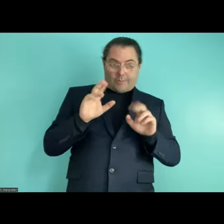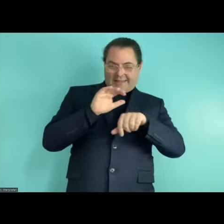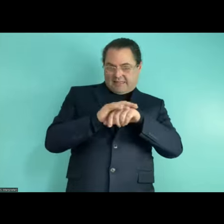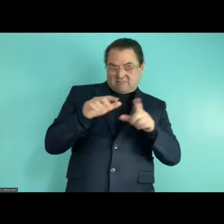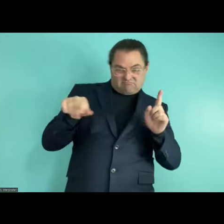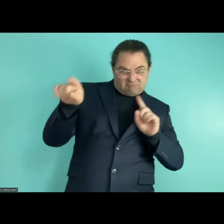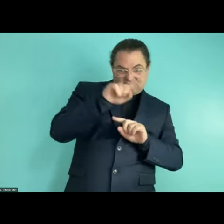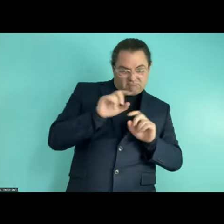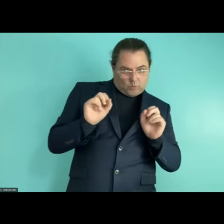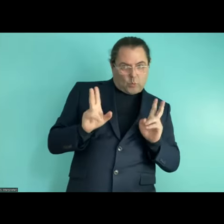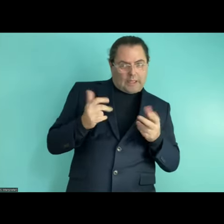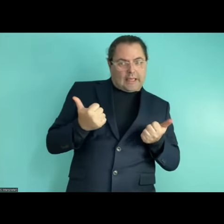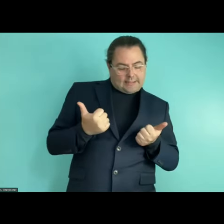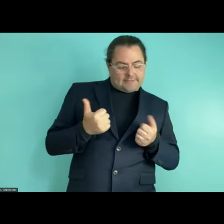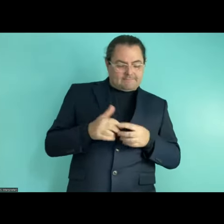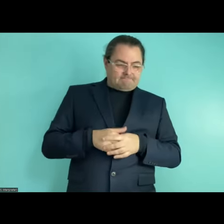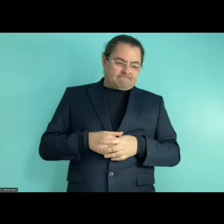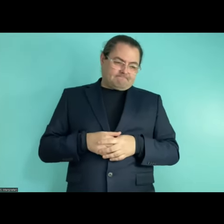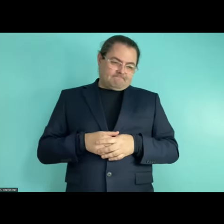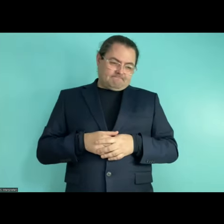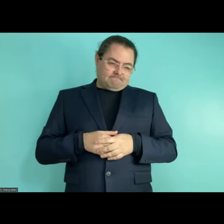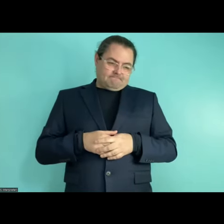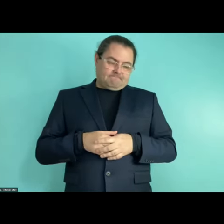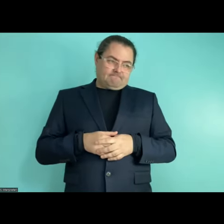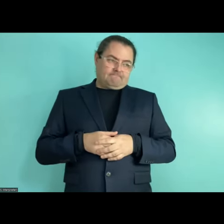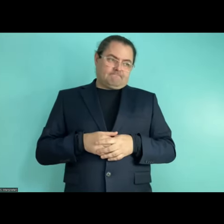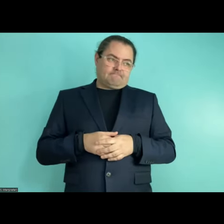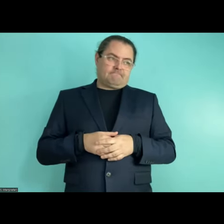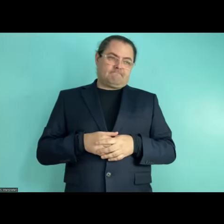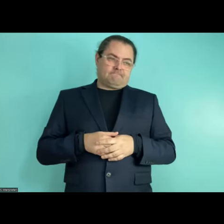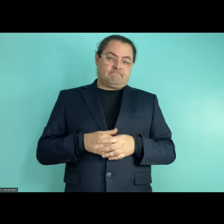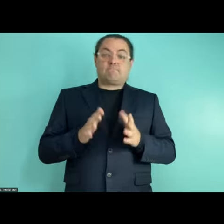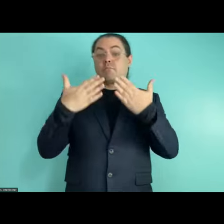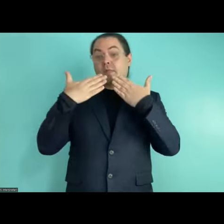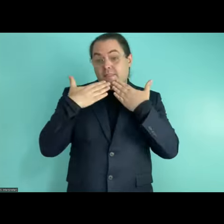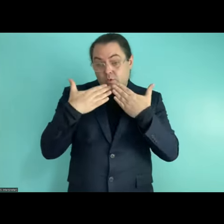for too many people to attend. 16:57:17 Again, thanks so much. Also, especially